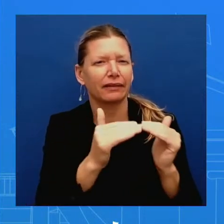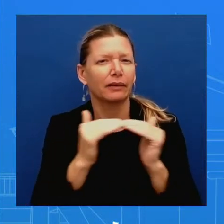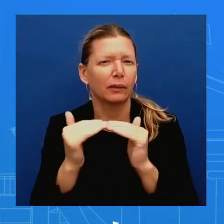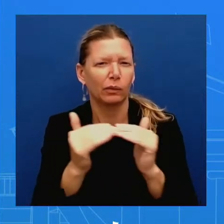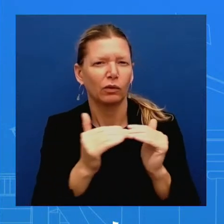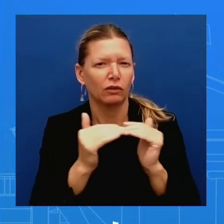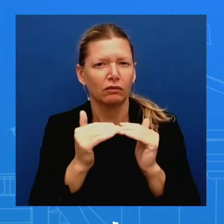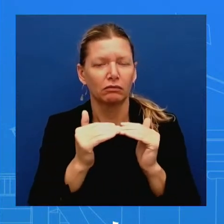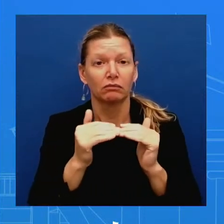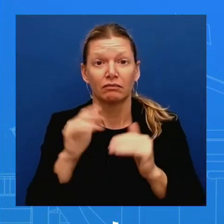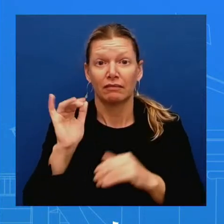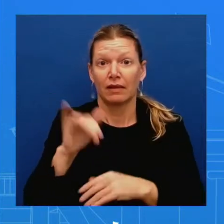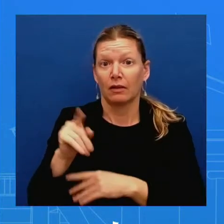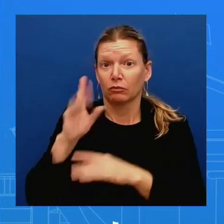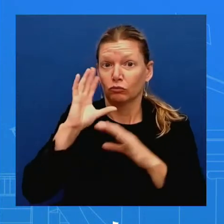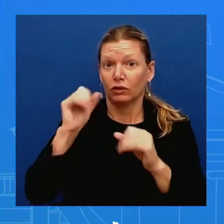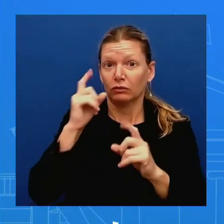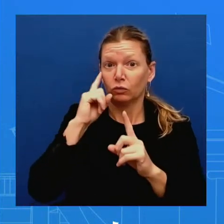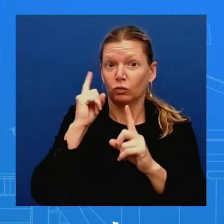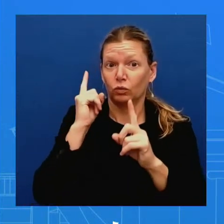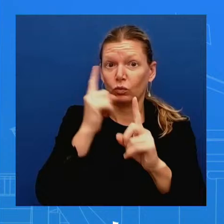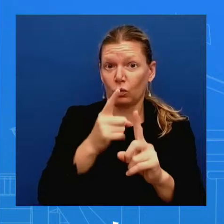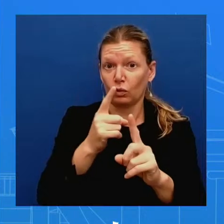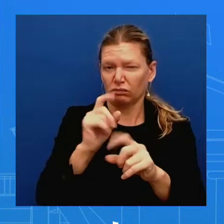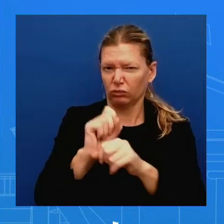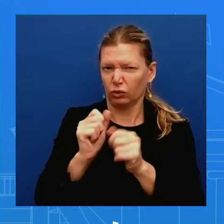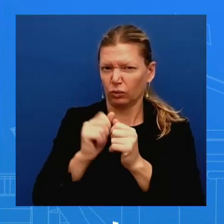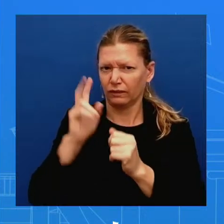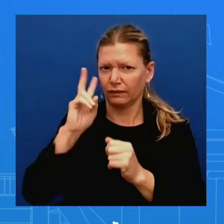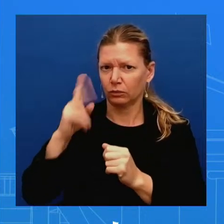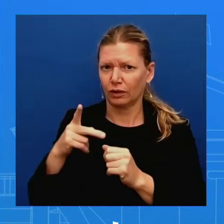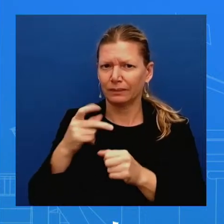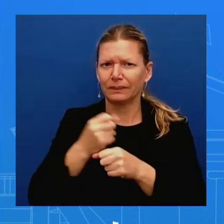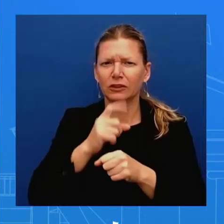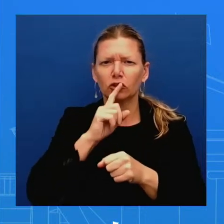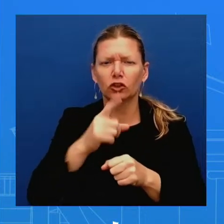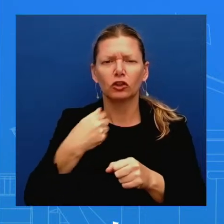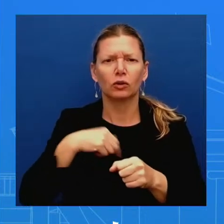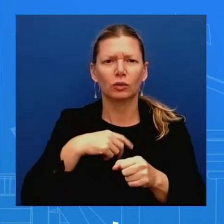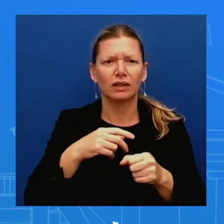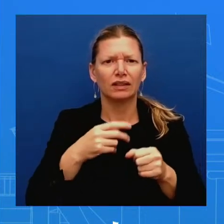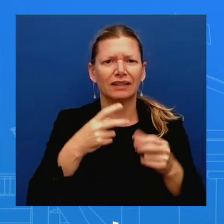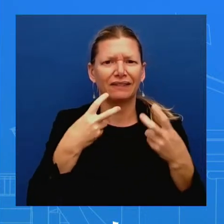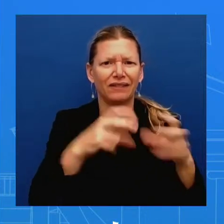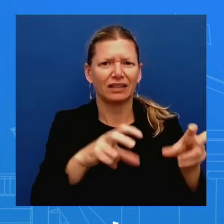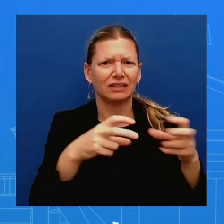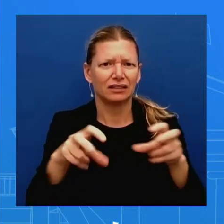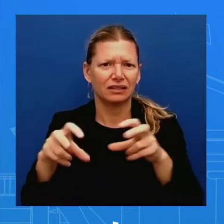to make sure that we're investing not only in HBCUs -- record amounts here today -- but also, under the American Rescue Plan,